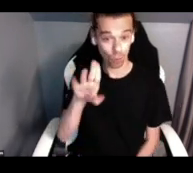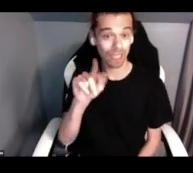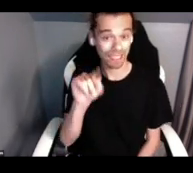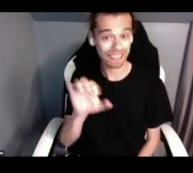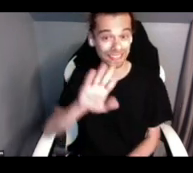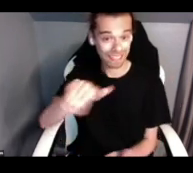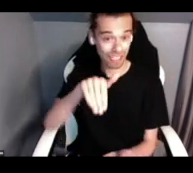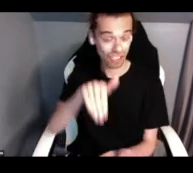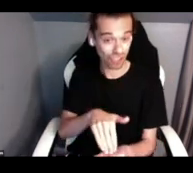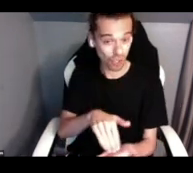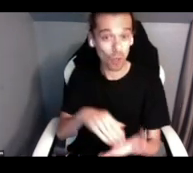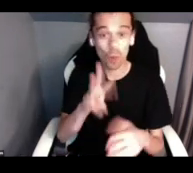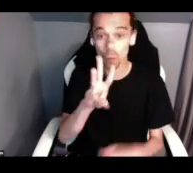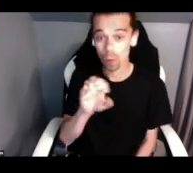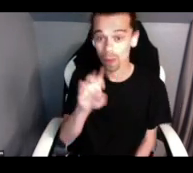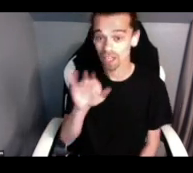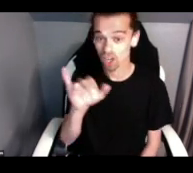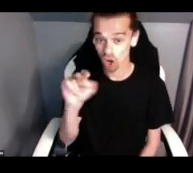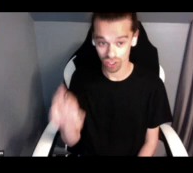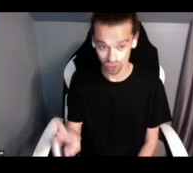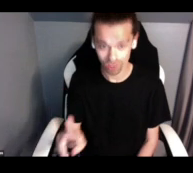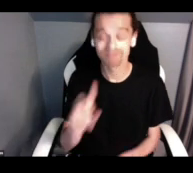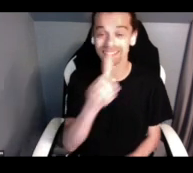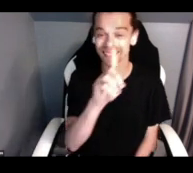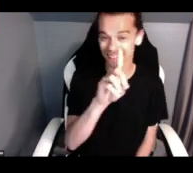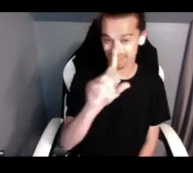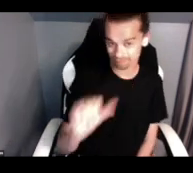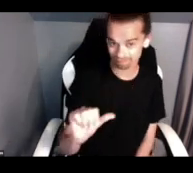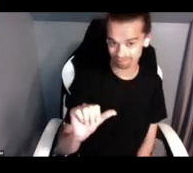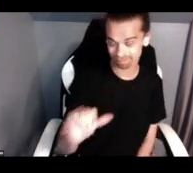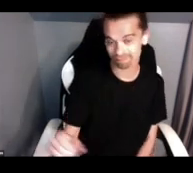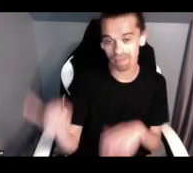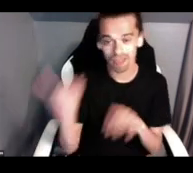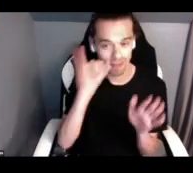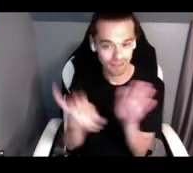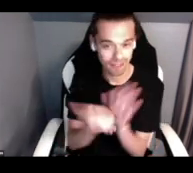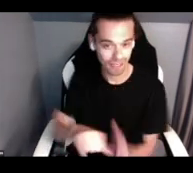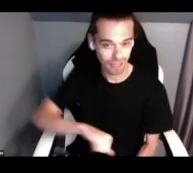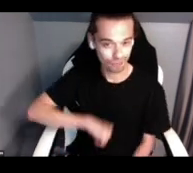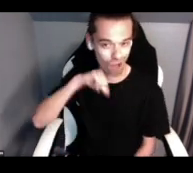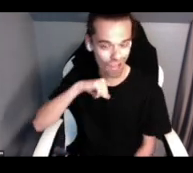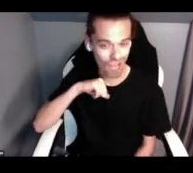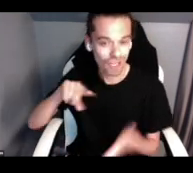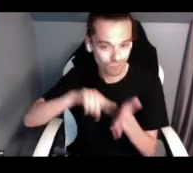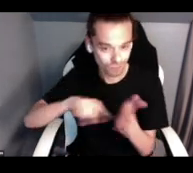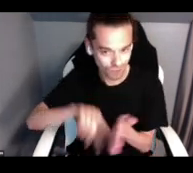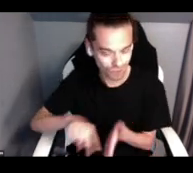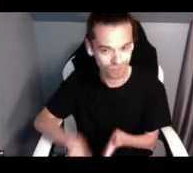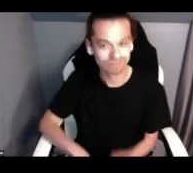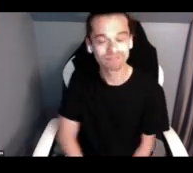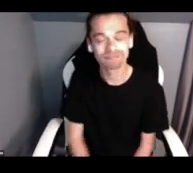Identity, and Pride in Equity Research. Within our title page,